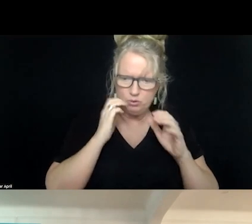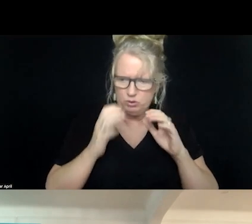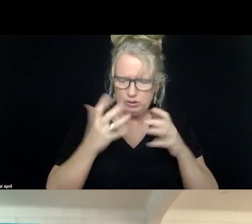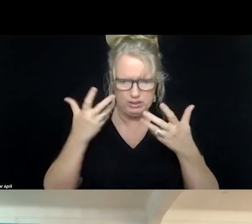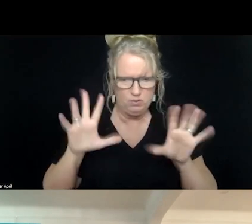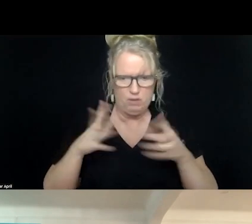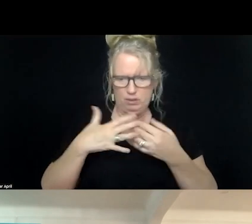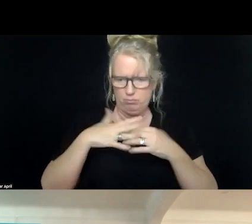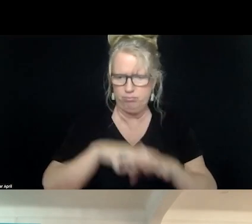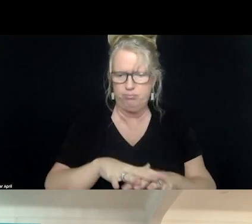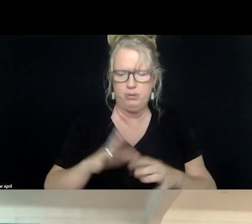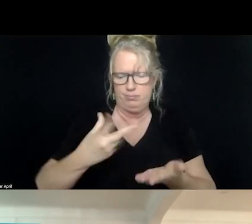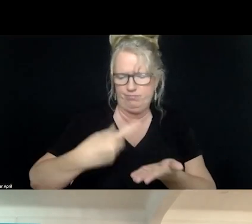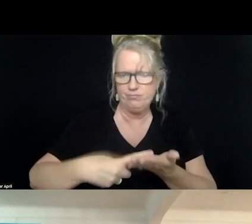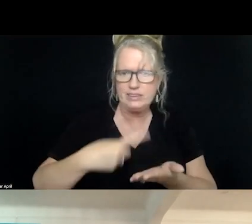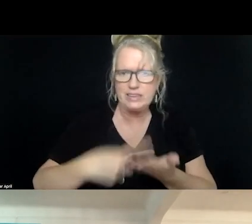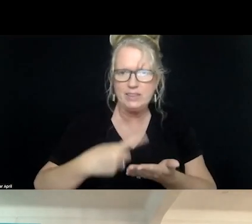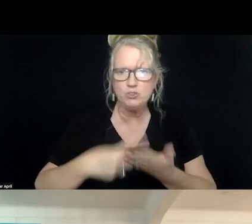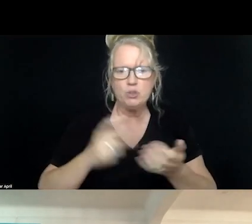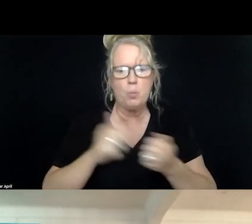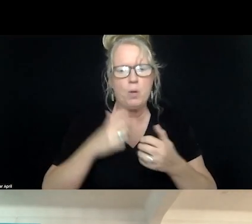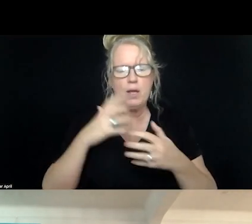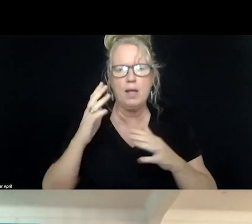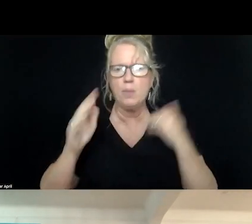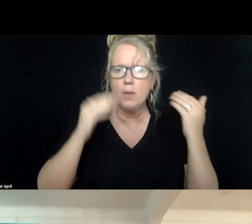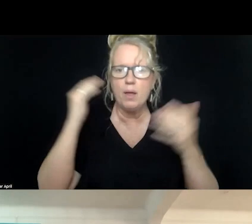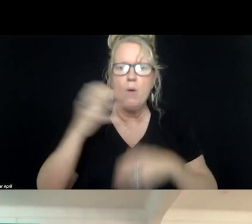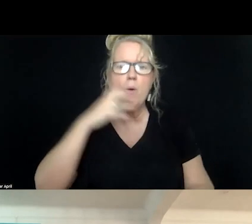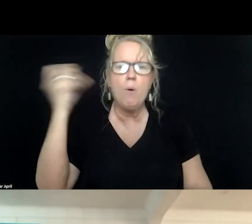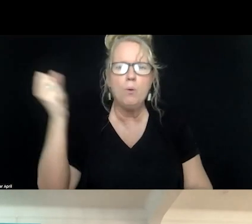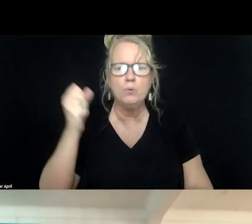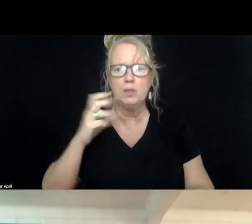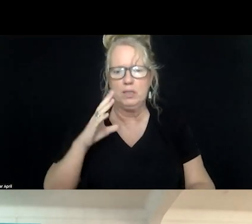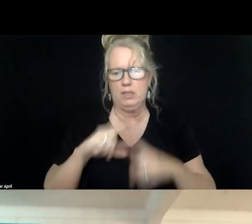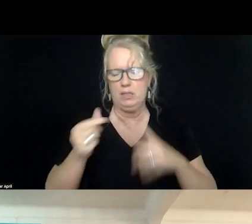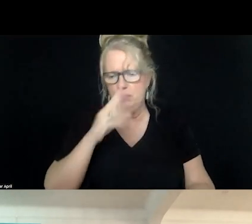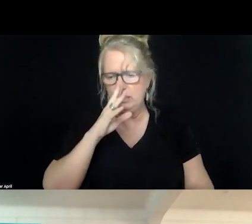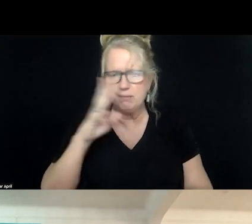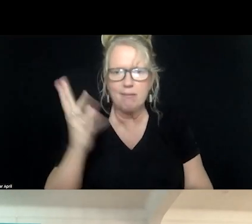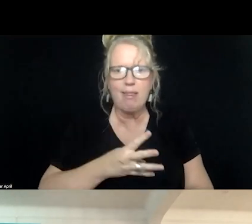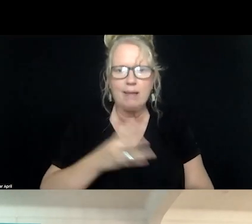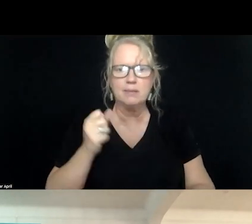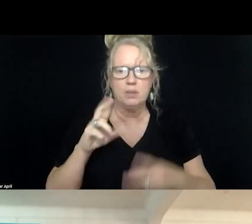WAS THERE DISCUSSION ABOUT OLDER ADULTS AS WE TALK ABOUT MENTAL